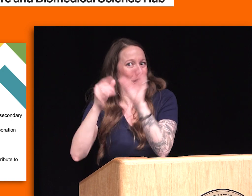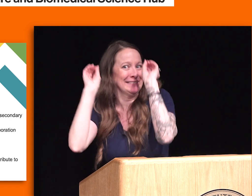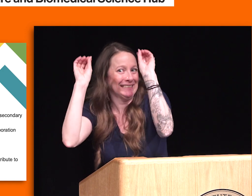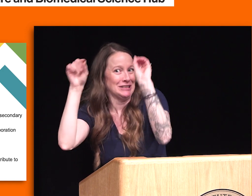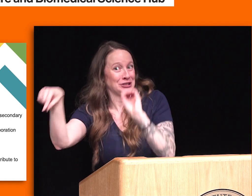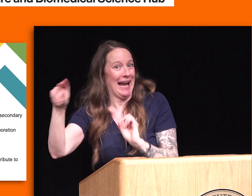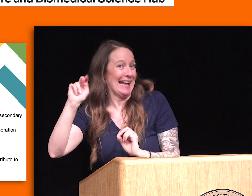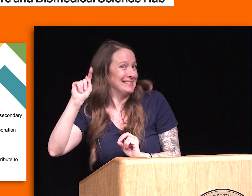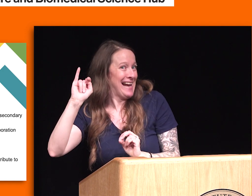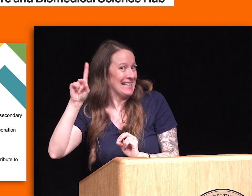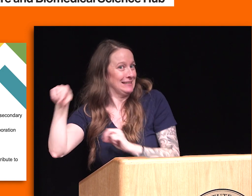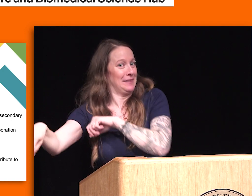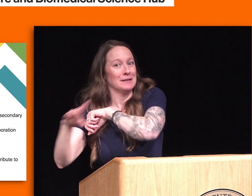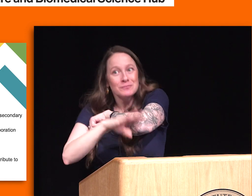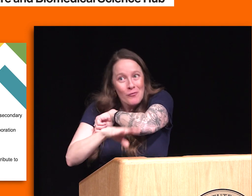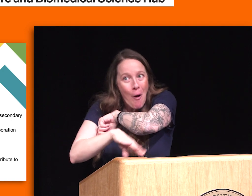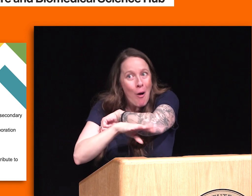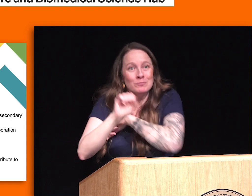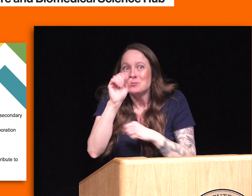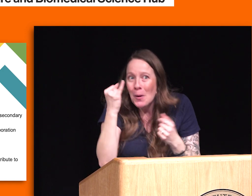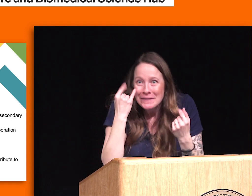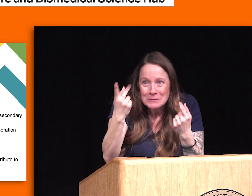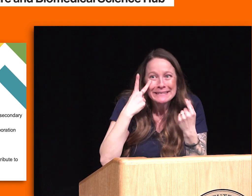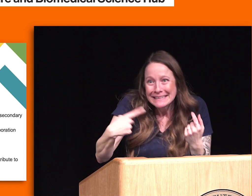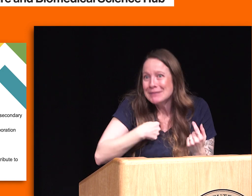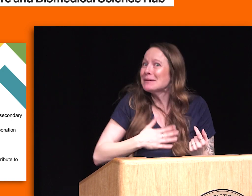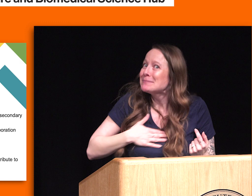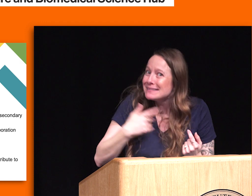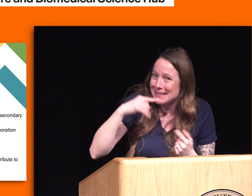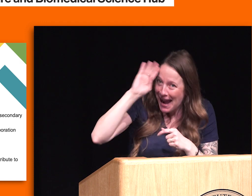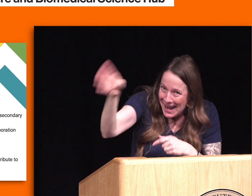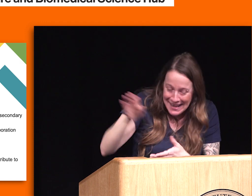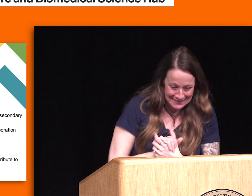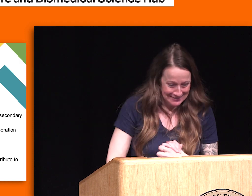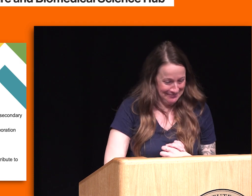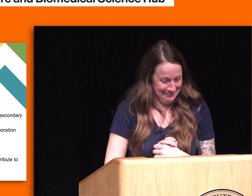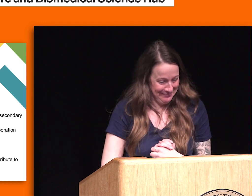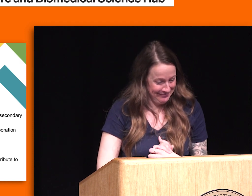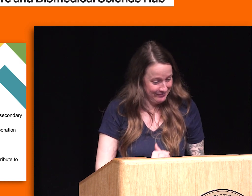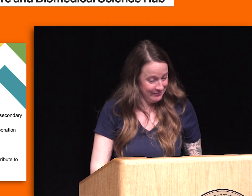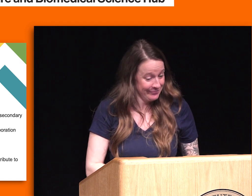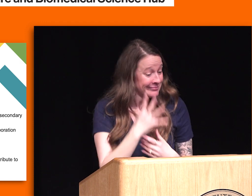And I will also start teaching here at NTID this fall. So, if you see me around, please say hi.